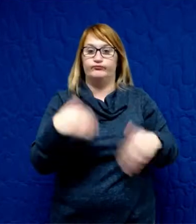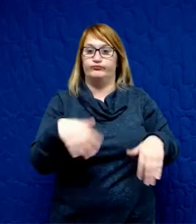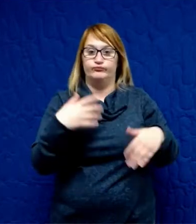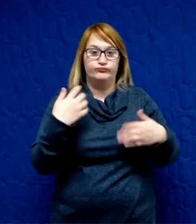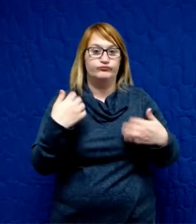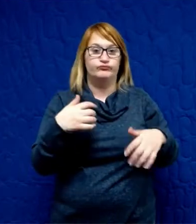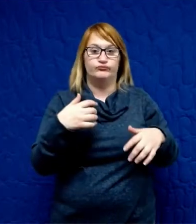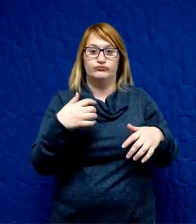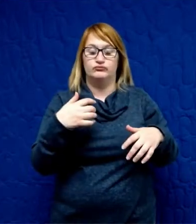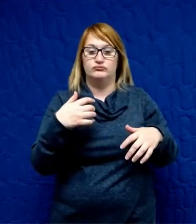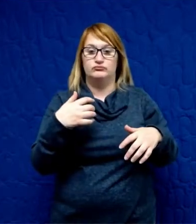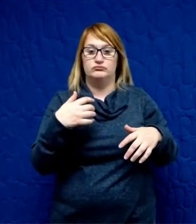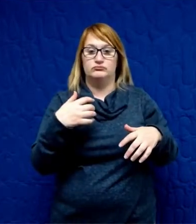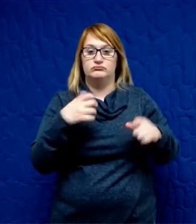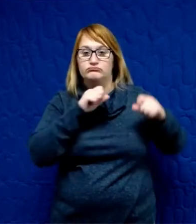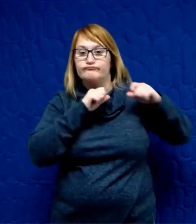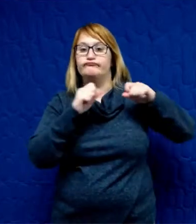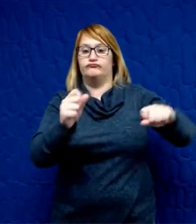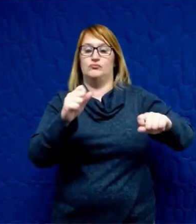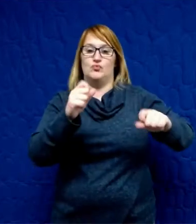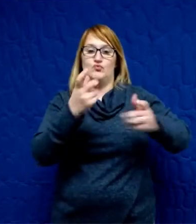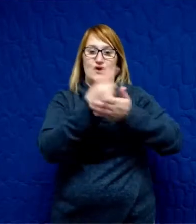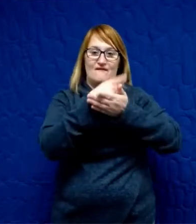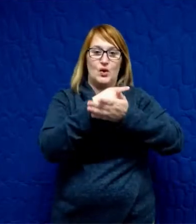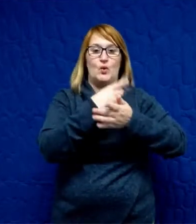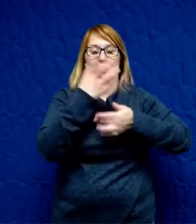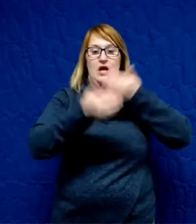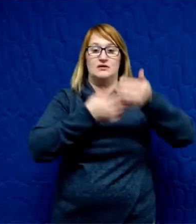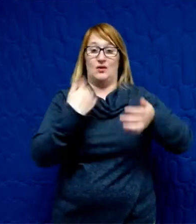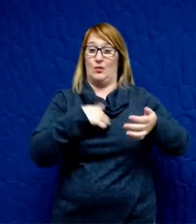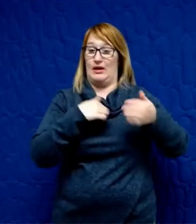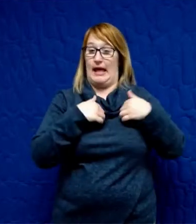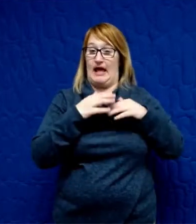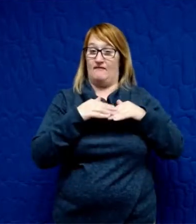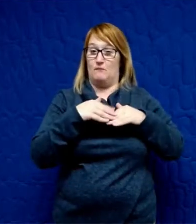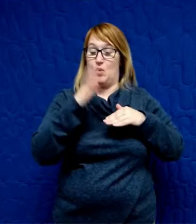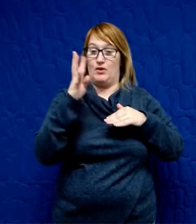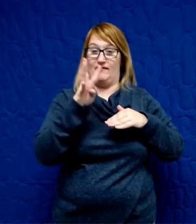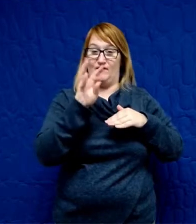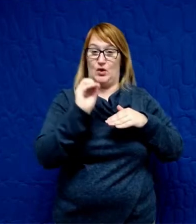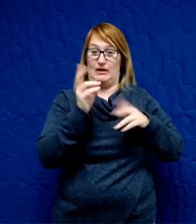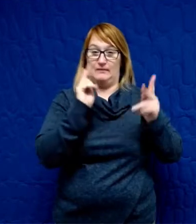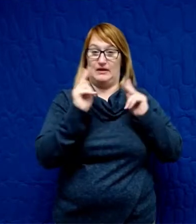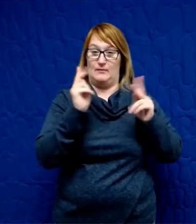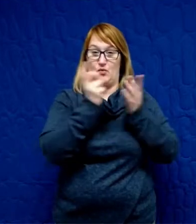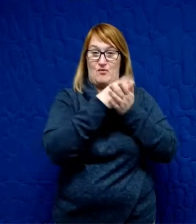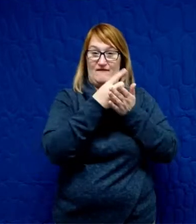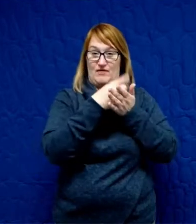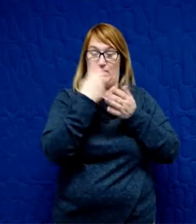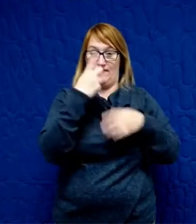process rigorous in terms of we have over 40 I believe? Reviewers typically 40